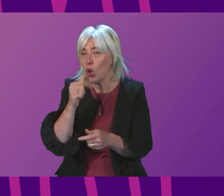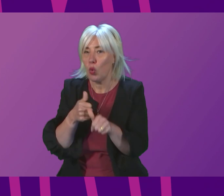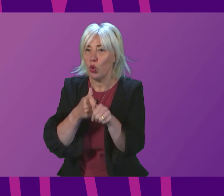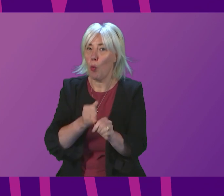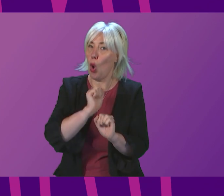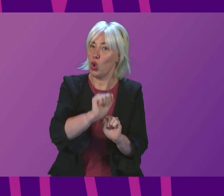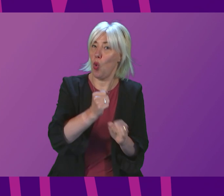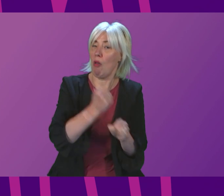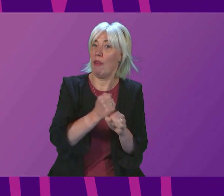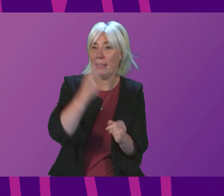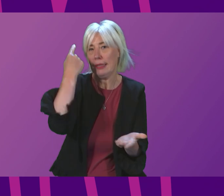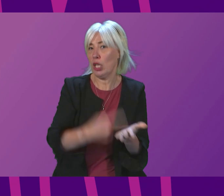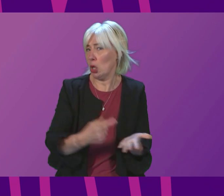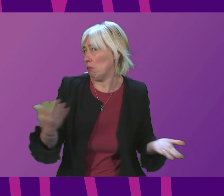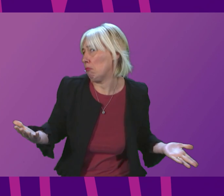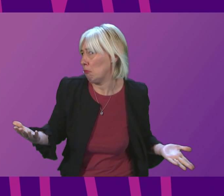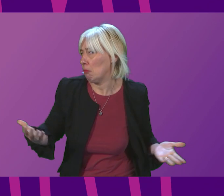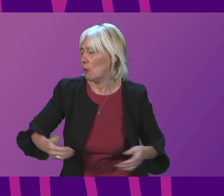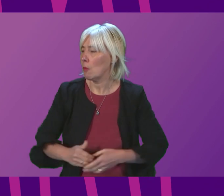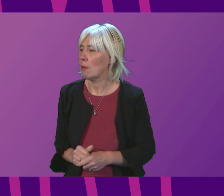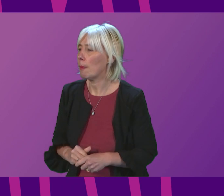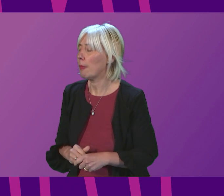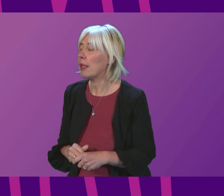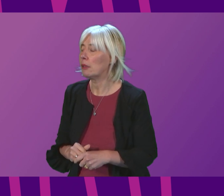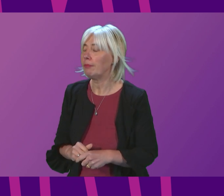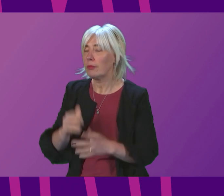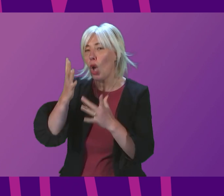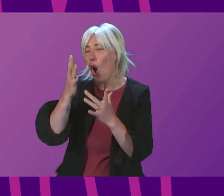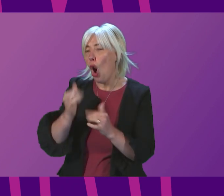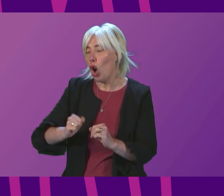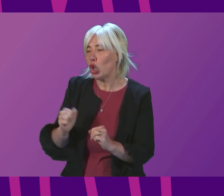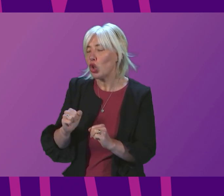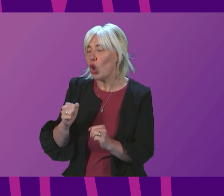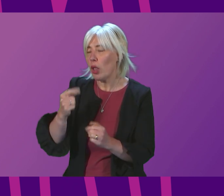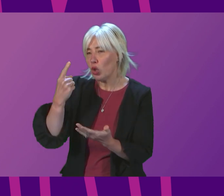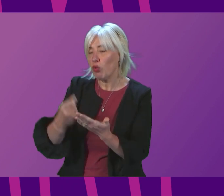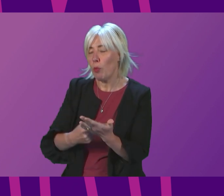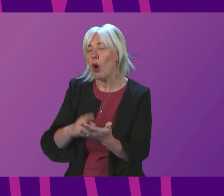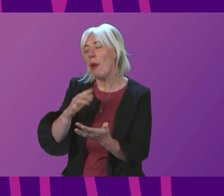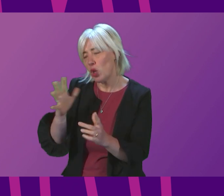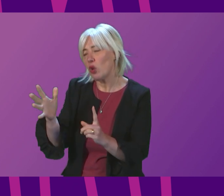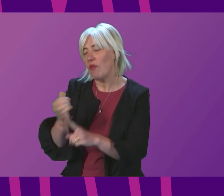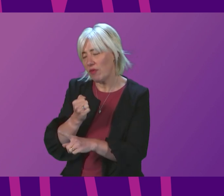Nobody who had read Audit Scotland’s report could reach that particular conclusion, but I will come back to that.